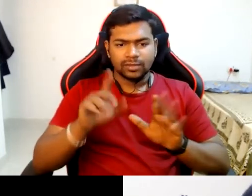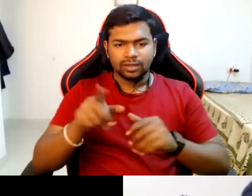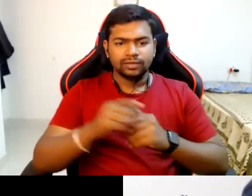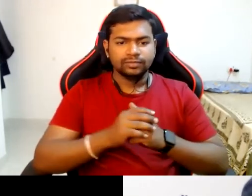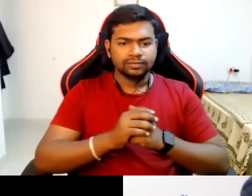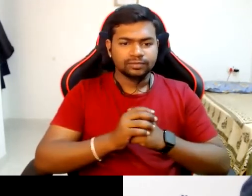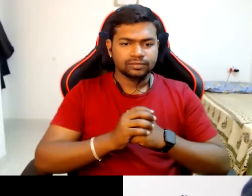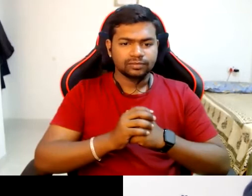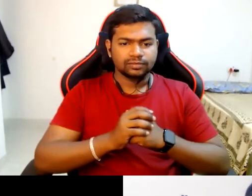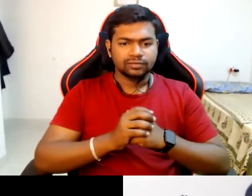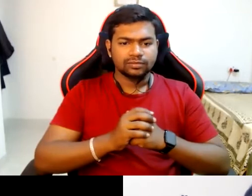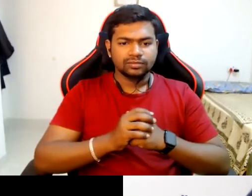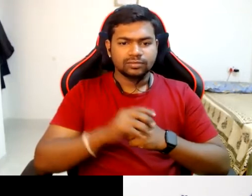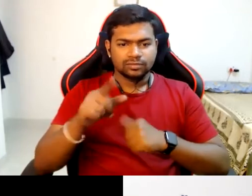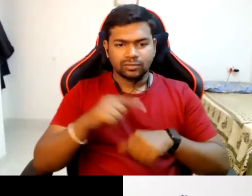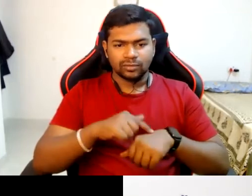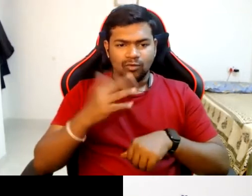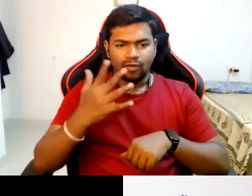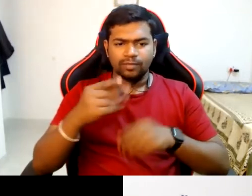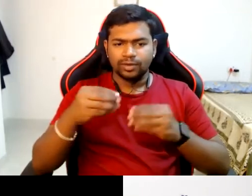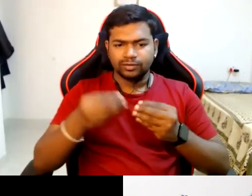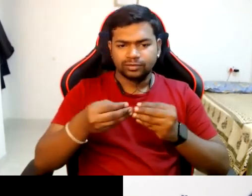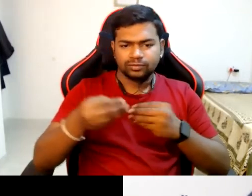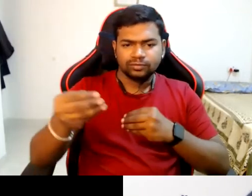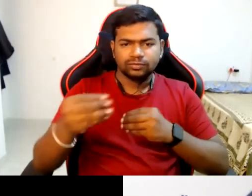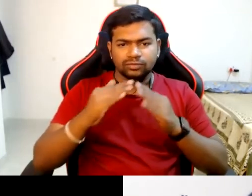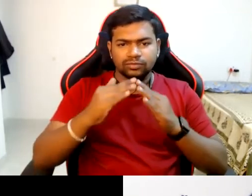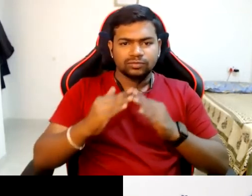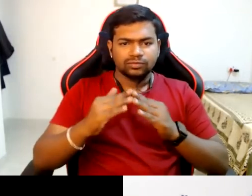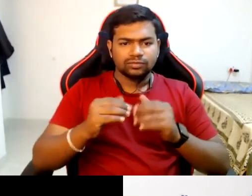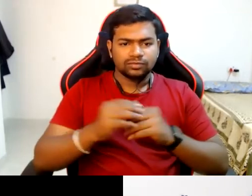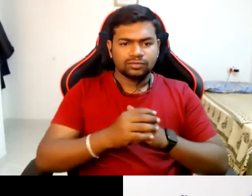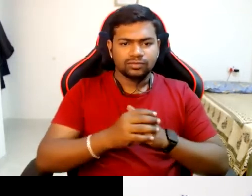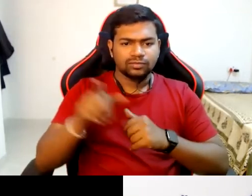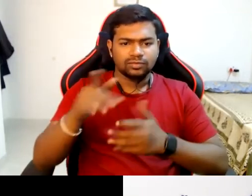5 minutes walk from my home. And this is a very isolated beach on these days.